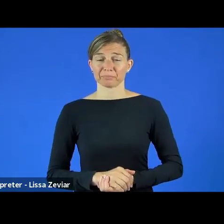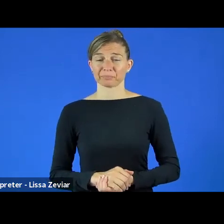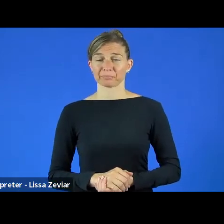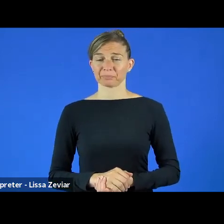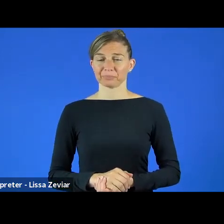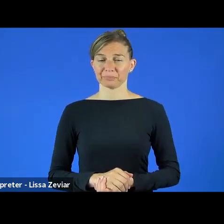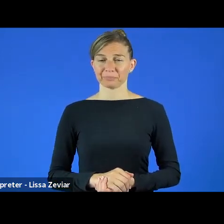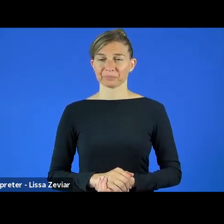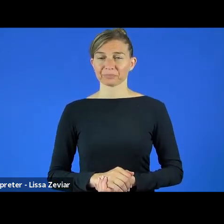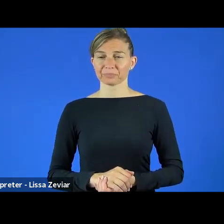Next slide.